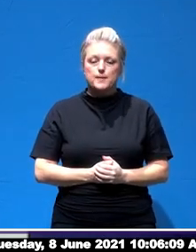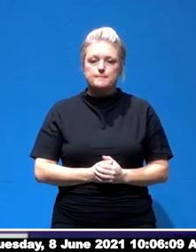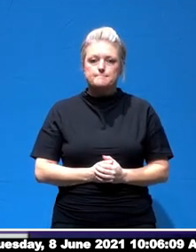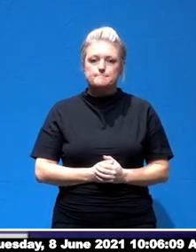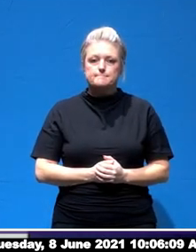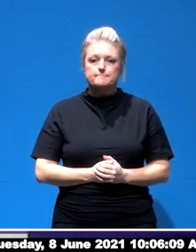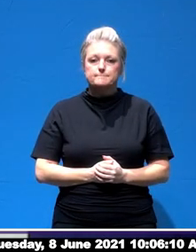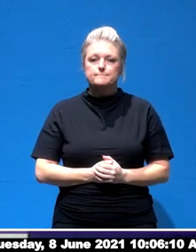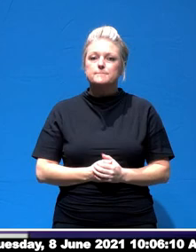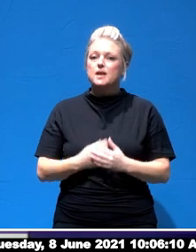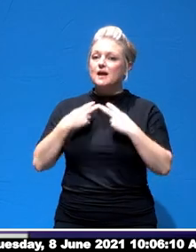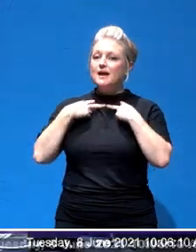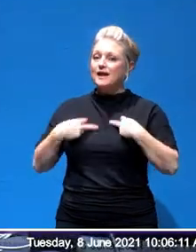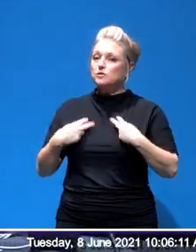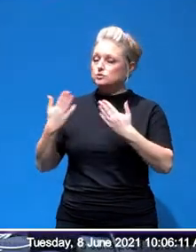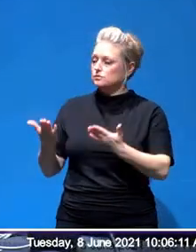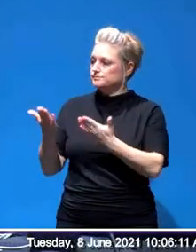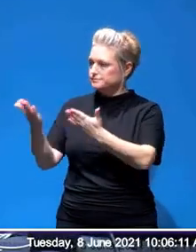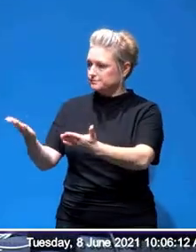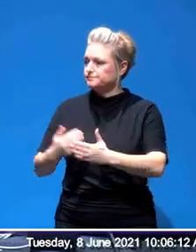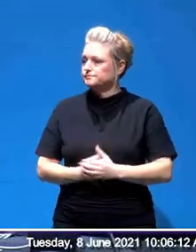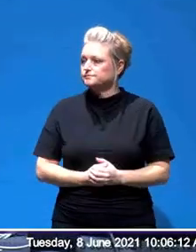Yes, Ms Eastman. Thank you, Chair.